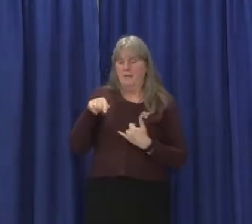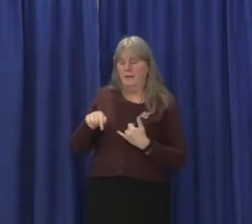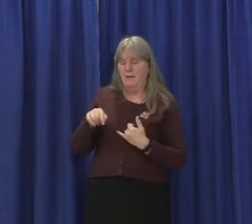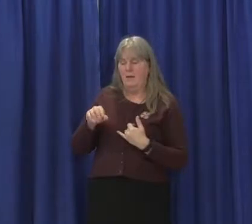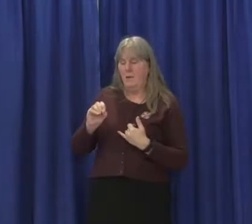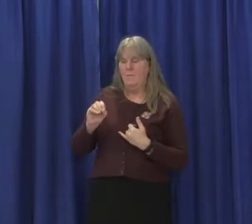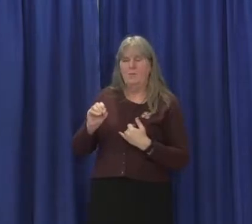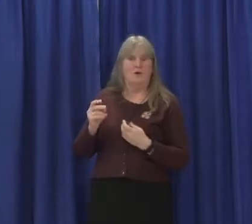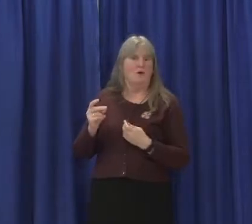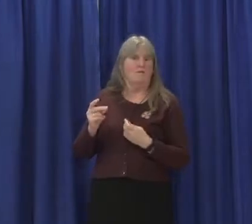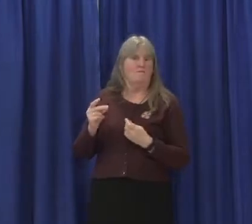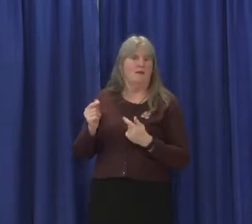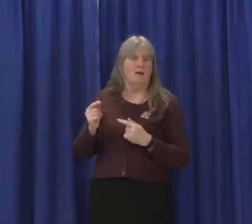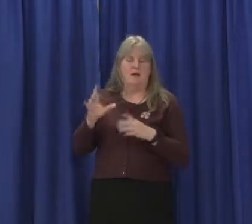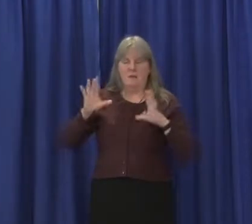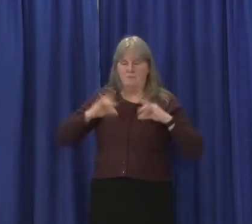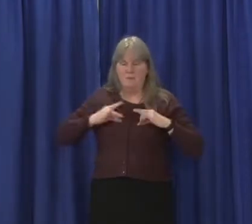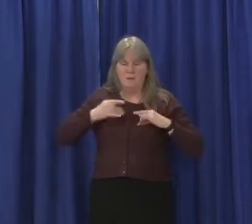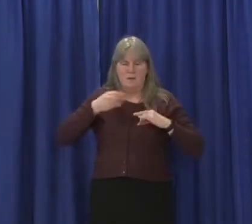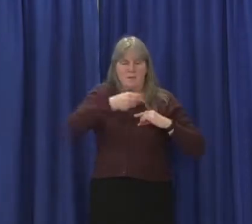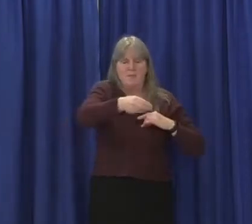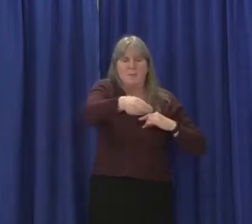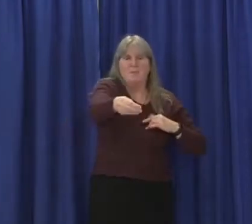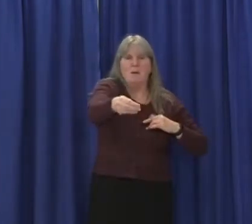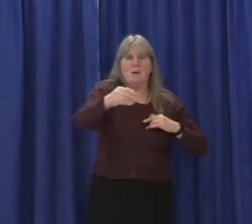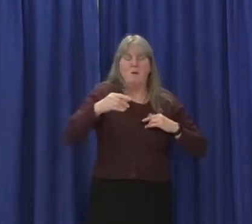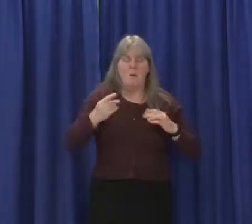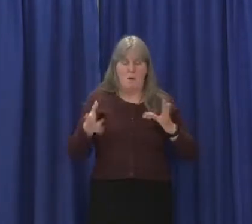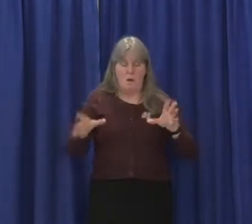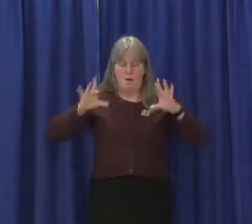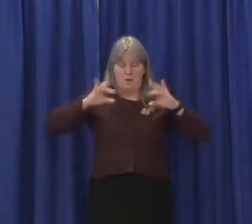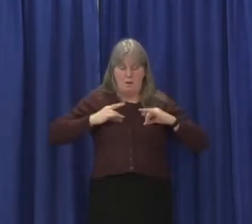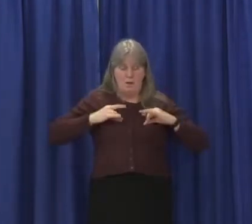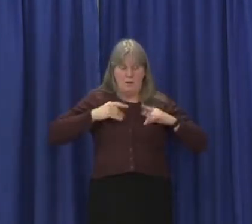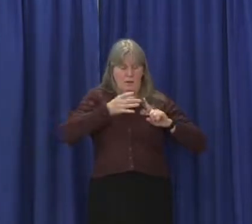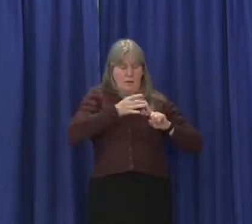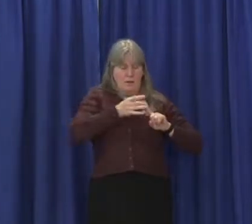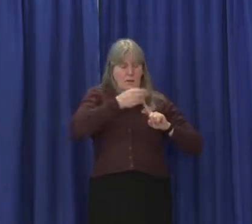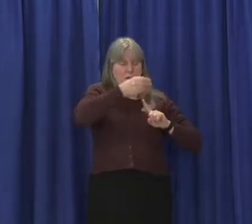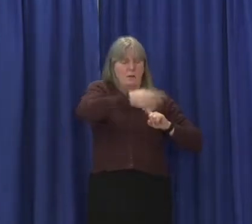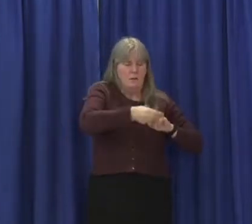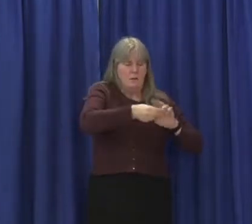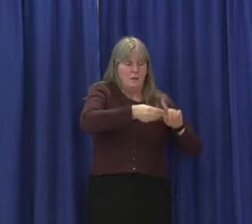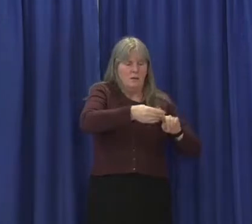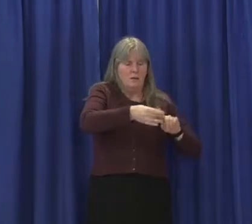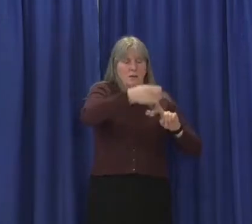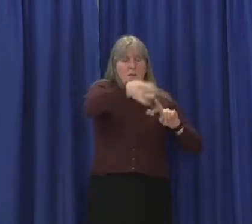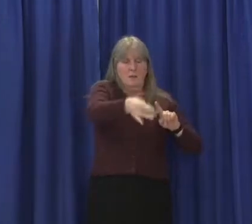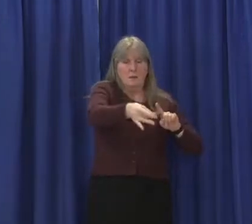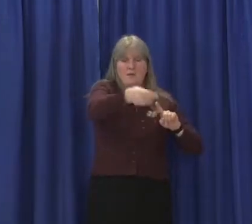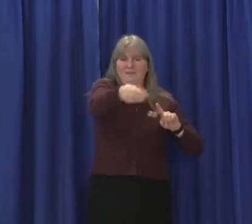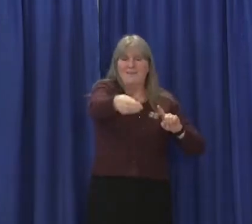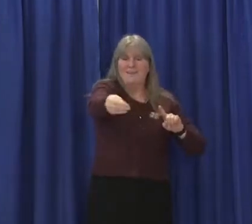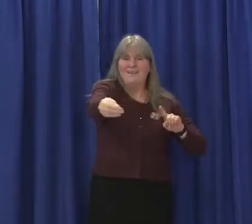from person to person. So from one person to the next, what we call generation, or the next few people or person who